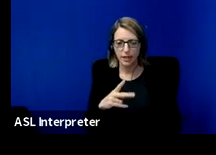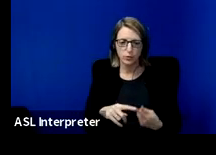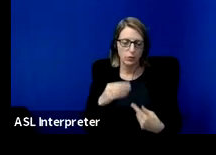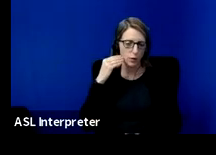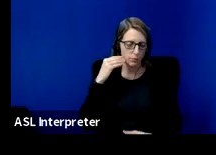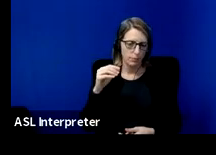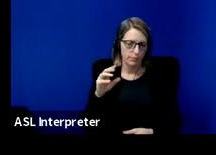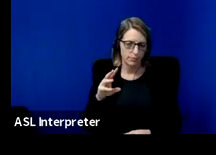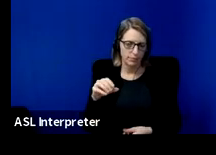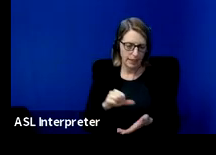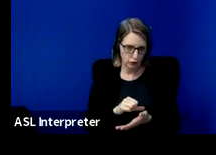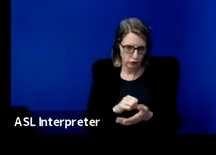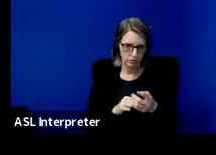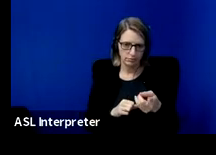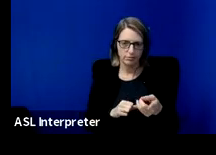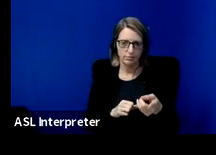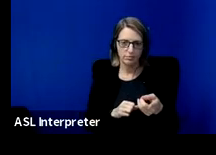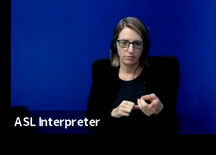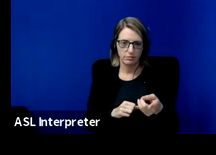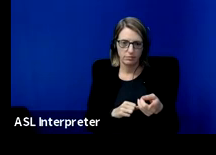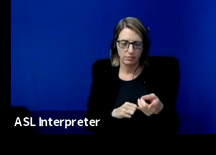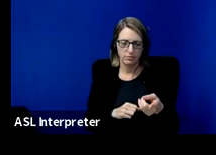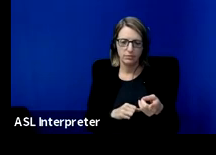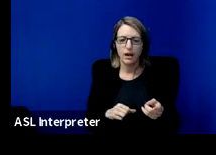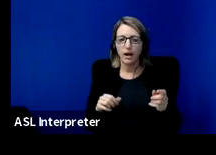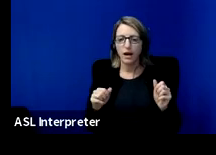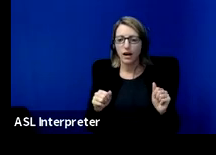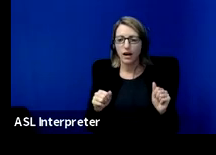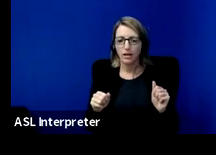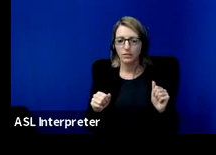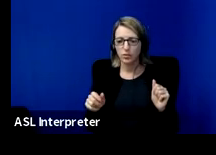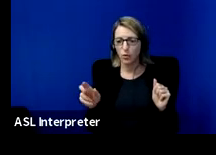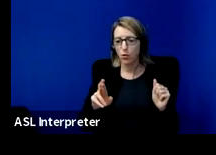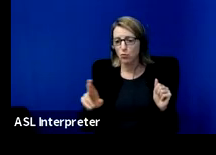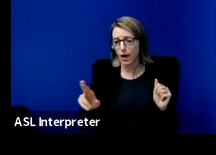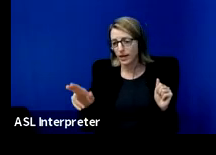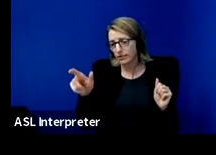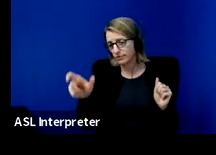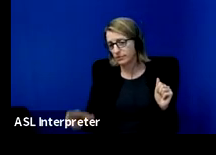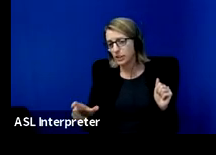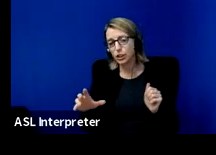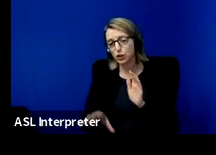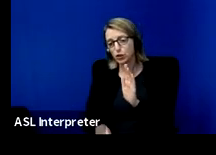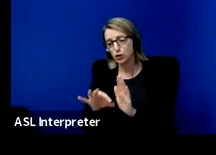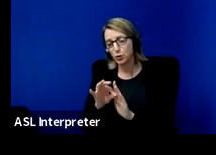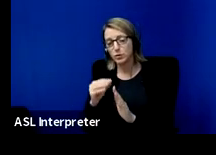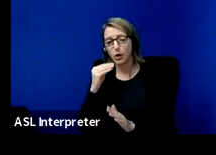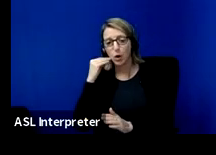ESD 112-- Kristina Wambold: I am able to do that from the ESD 112-- Kristina Wambold: Right hand side. See this where it says shoes homepage. We talked about this a little bit yesterday.